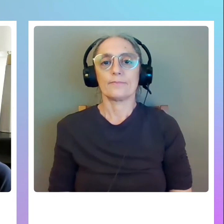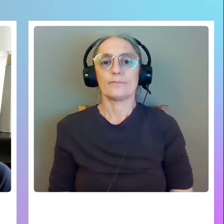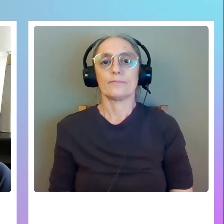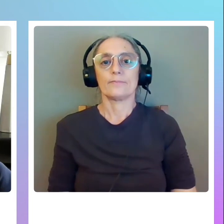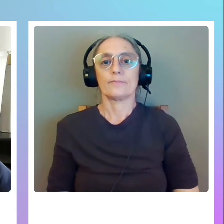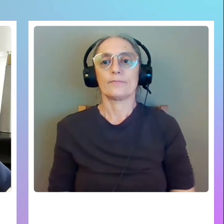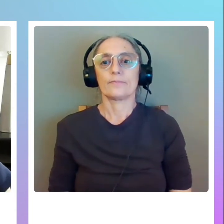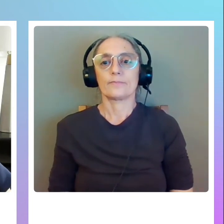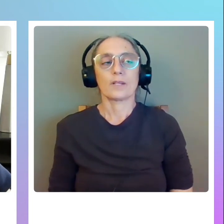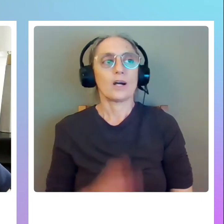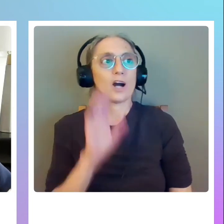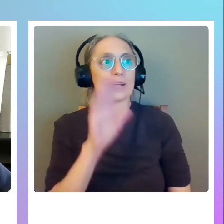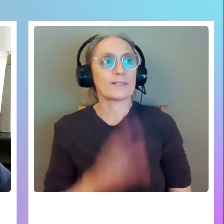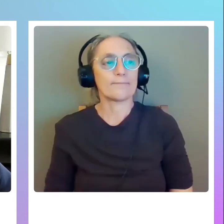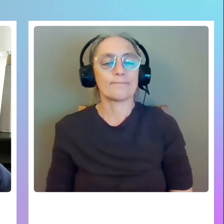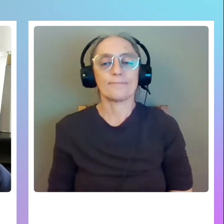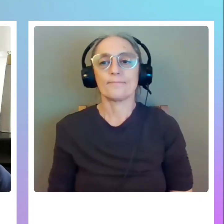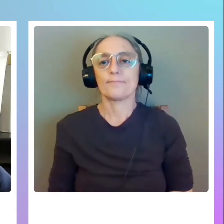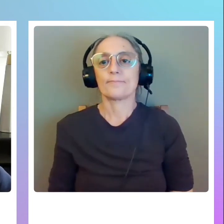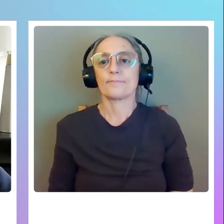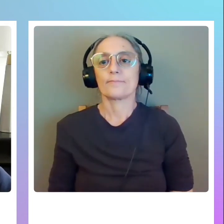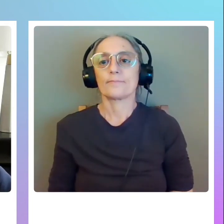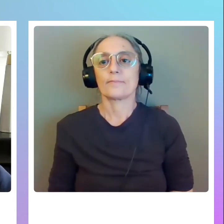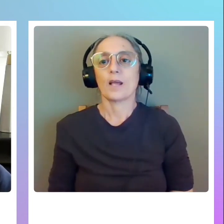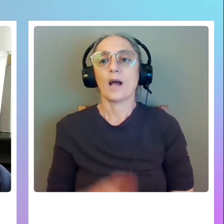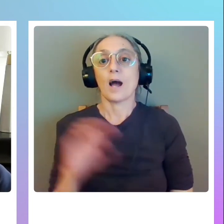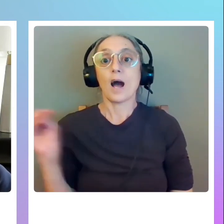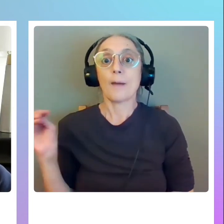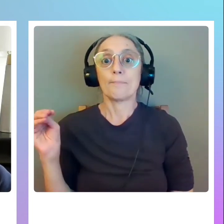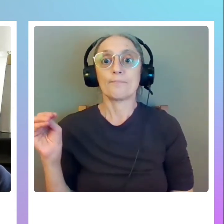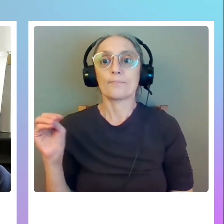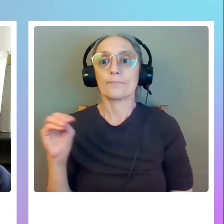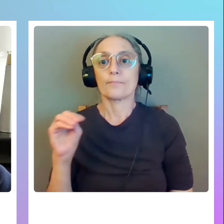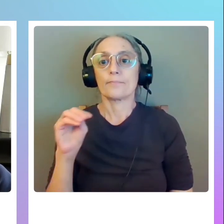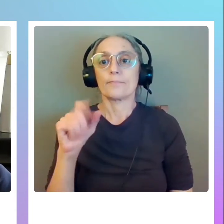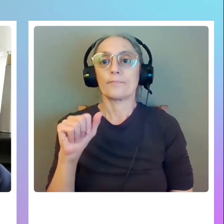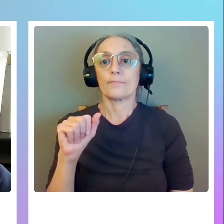Awesome from Mark, he has a questioned